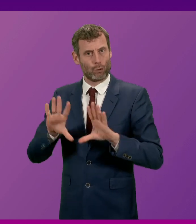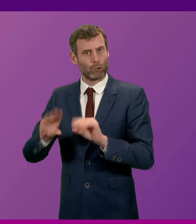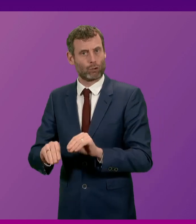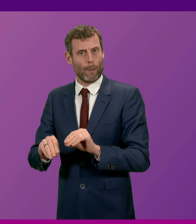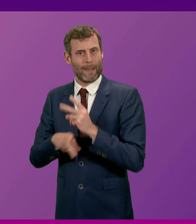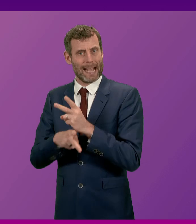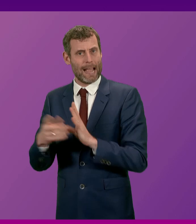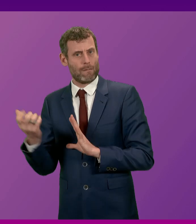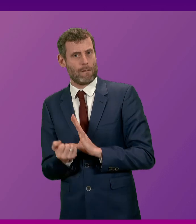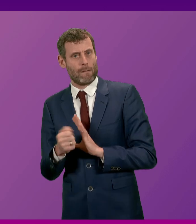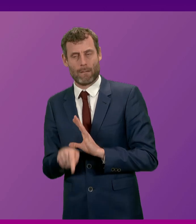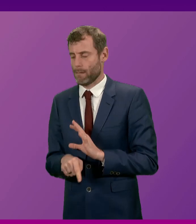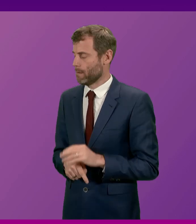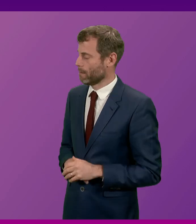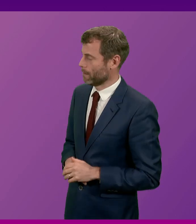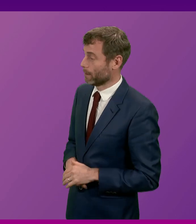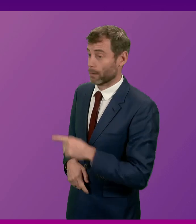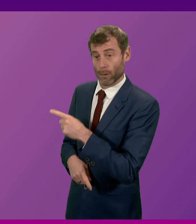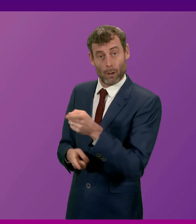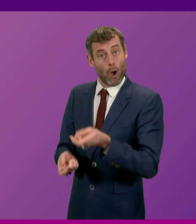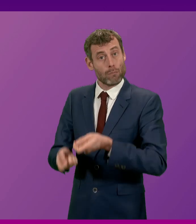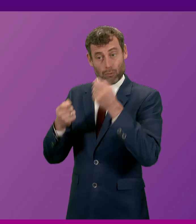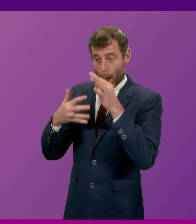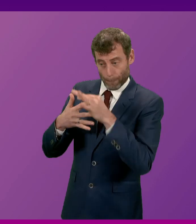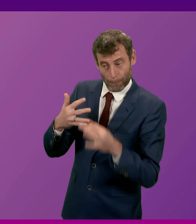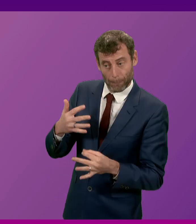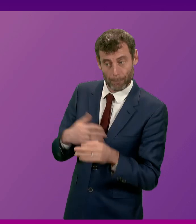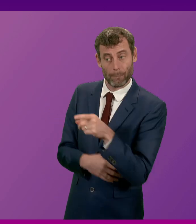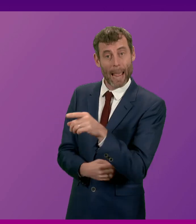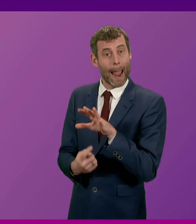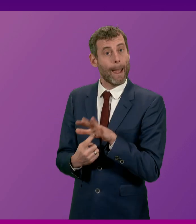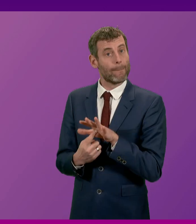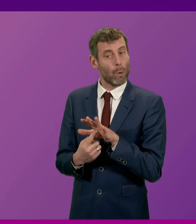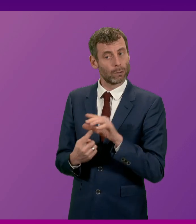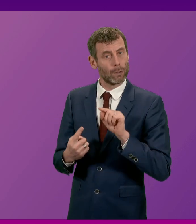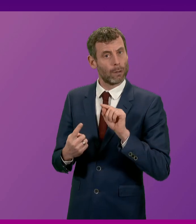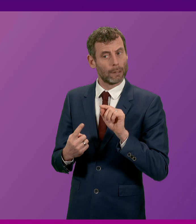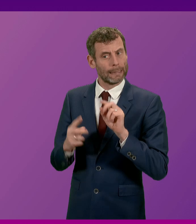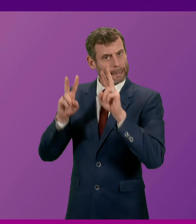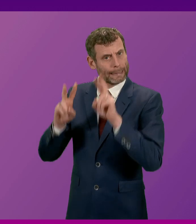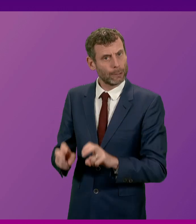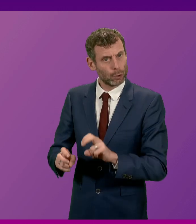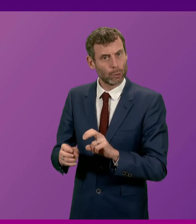Mr Cole-Hamilton makes a number of reasonable and important points about the country’s dependence on